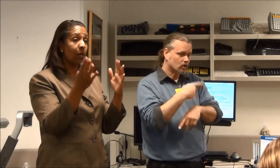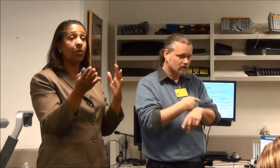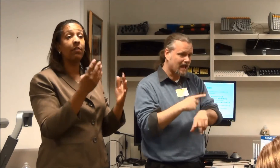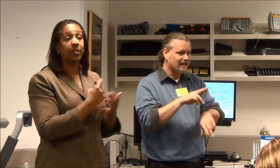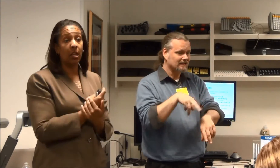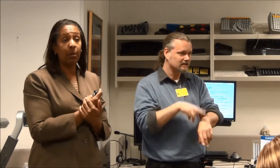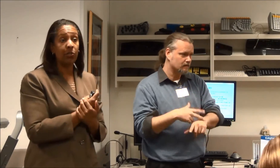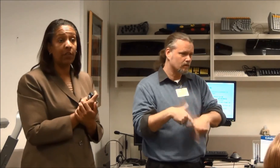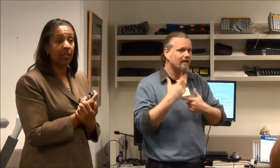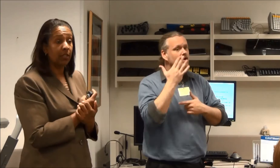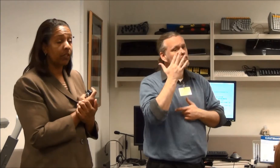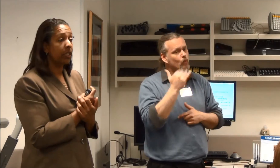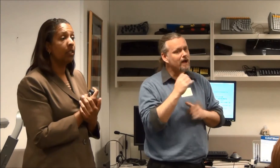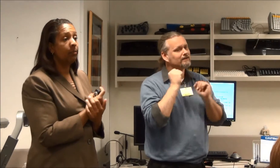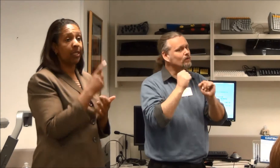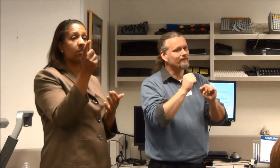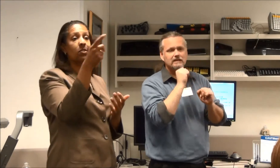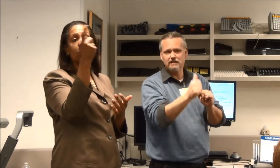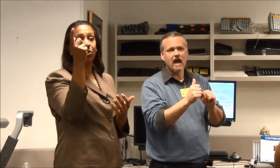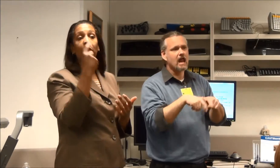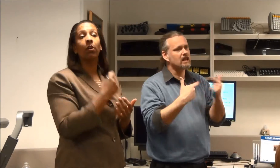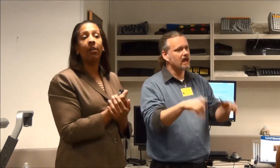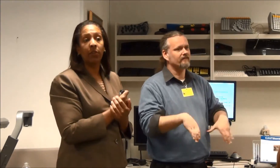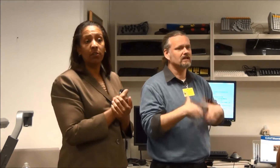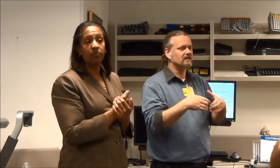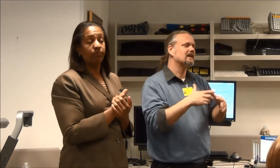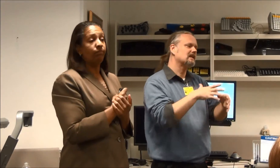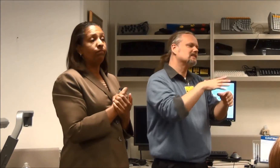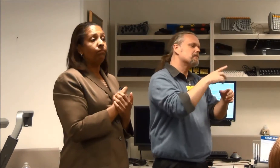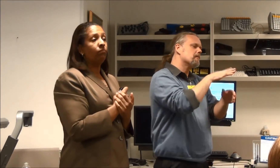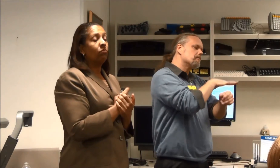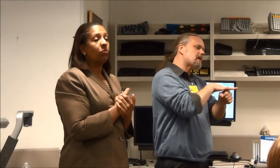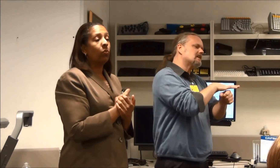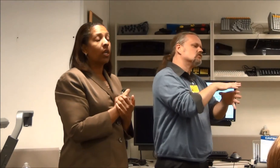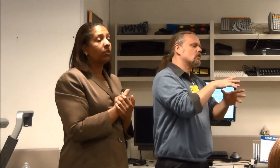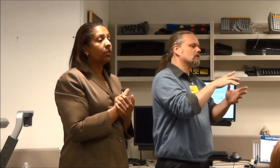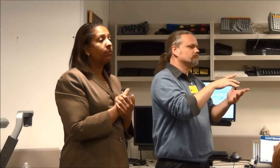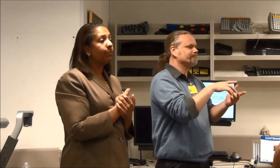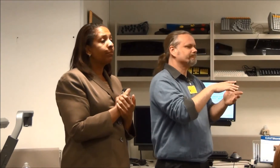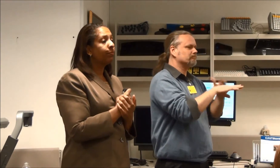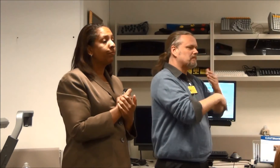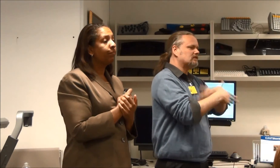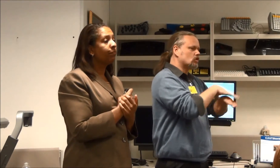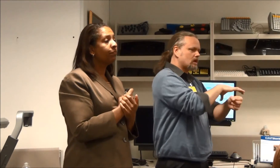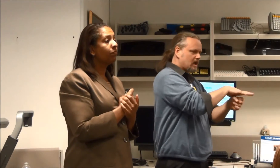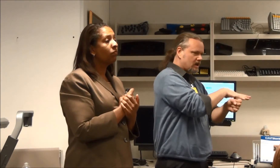That's why driving is not a major life activity, because it's geographical. What else?